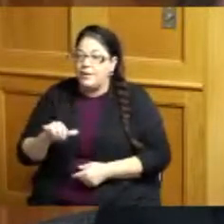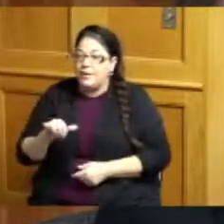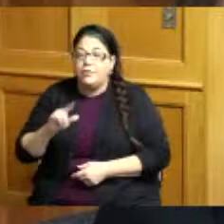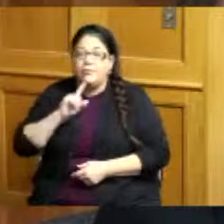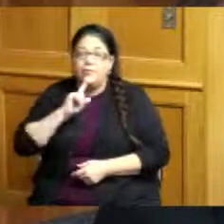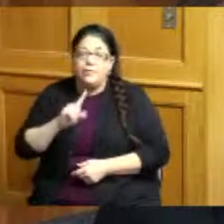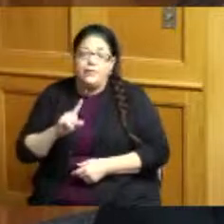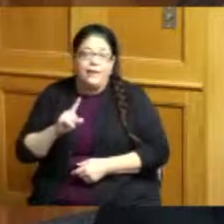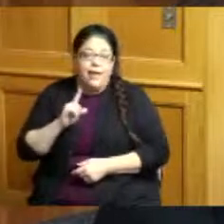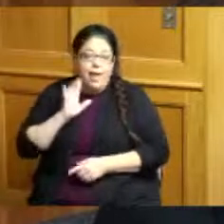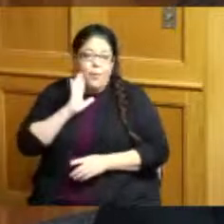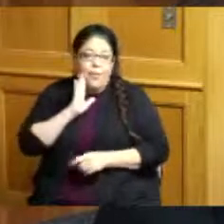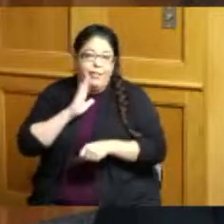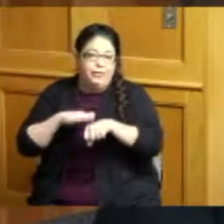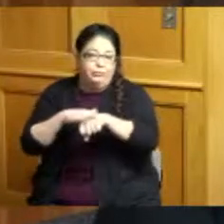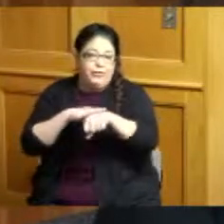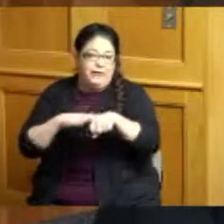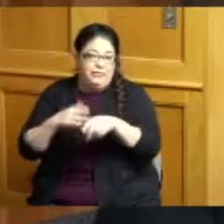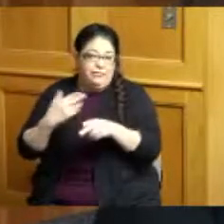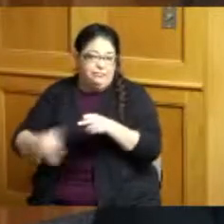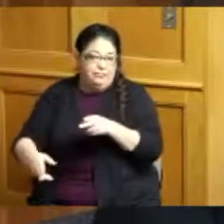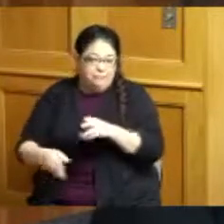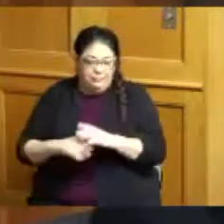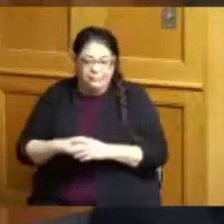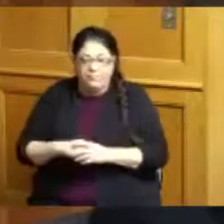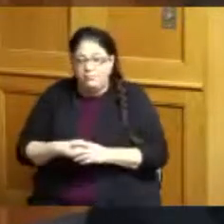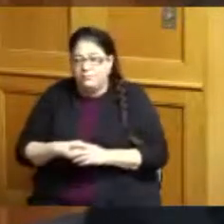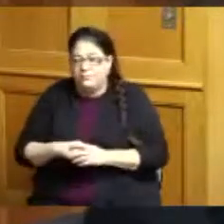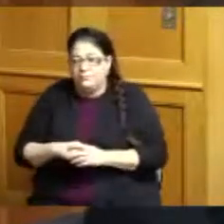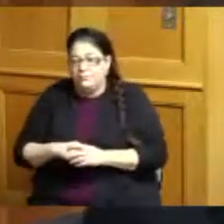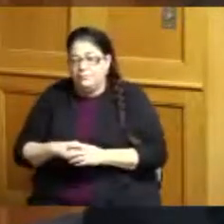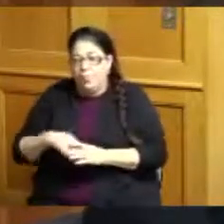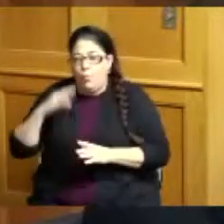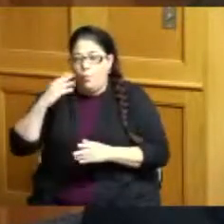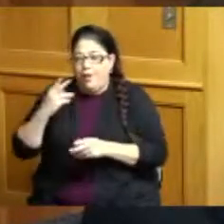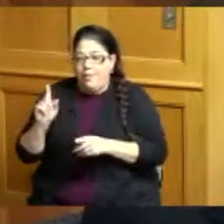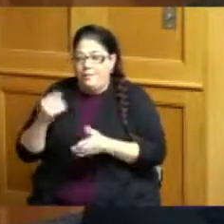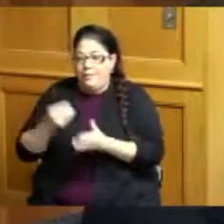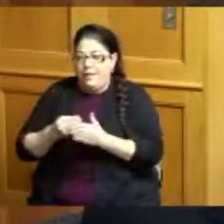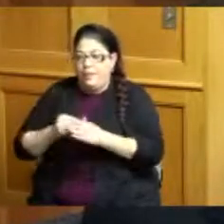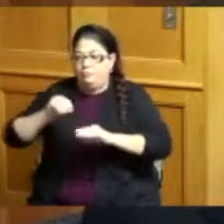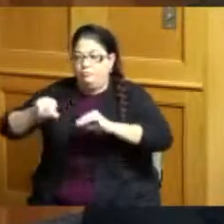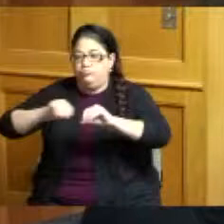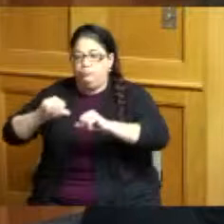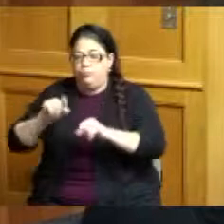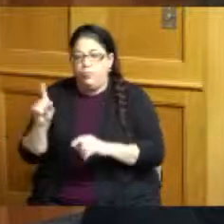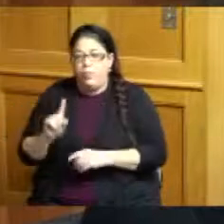of what this means and where the money is is going so some of it will as has been stated